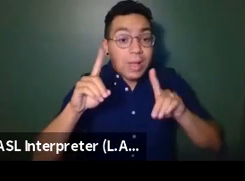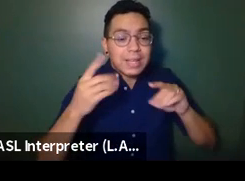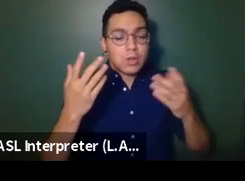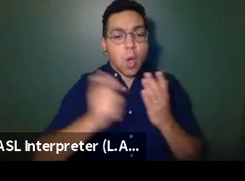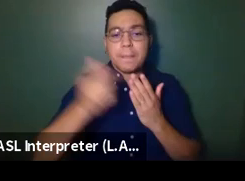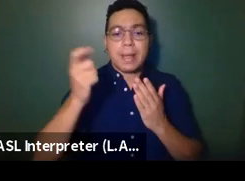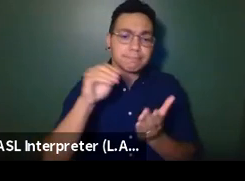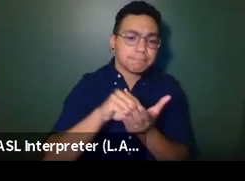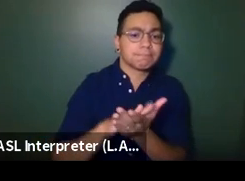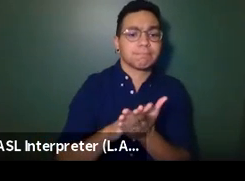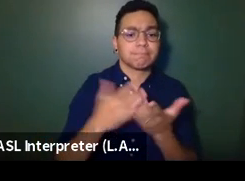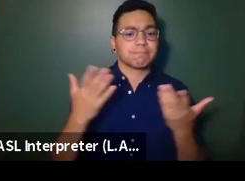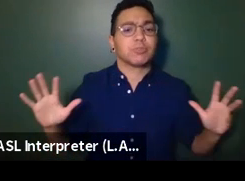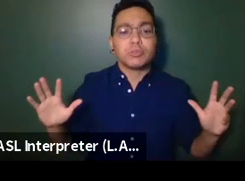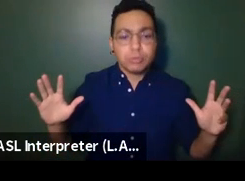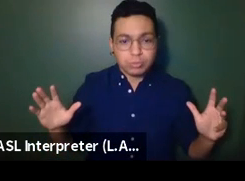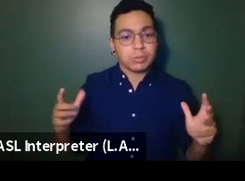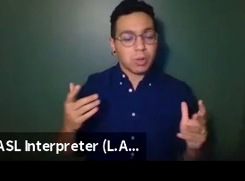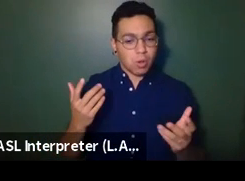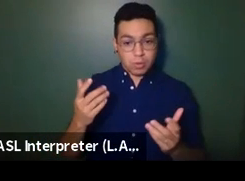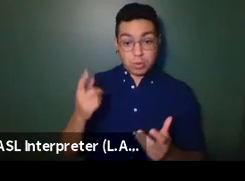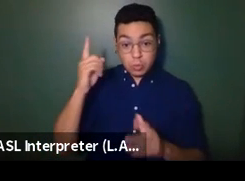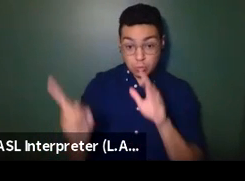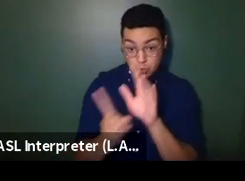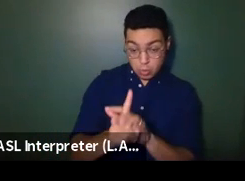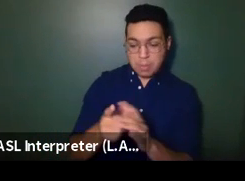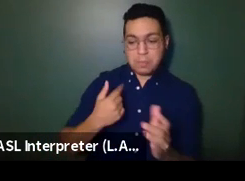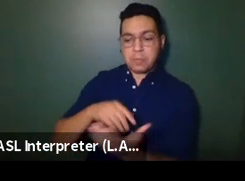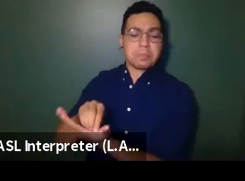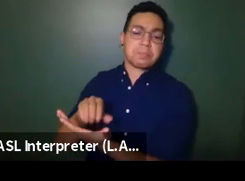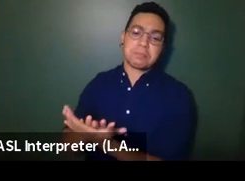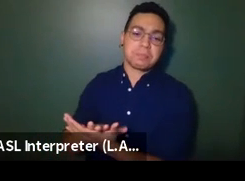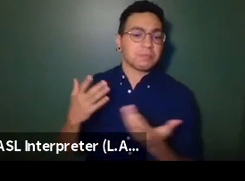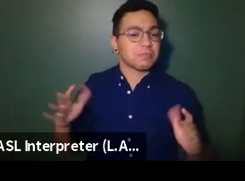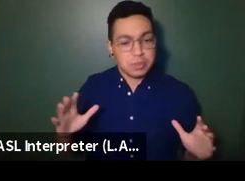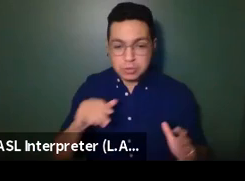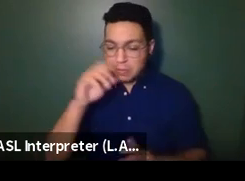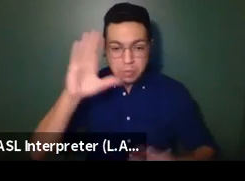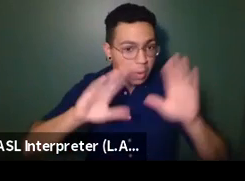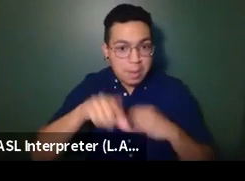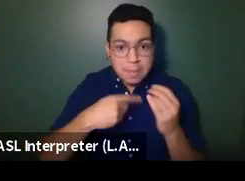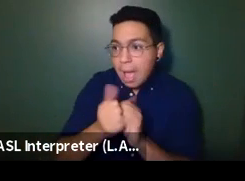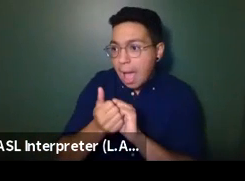Jeff Crawford: You get it. The attendance is done with the cool Zoom login stuff, so don't worry about attendance. We've already gotten that covered.